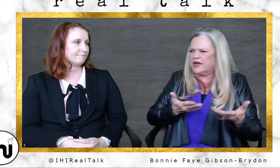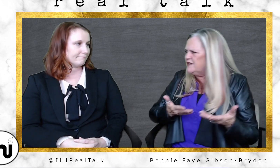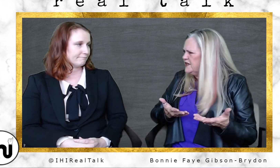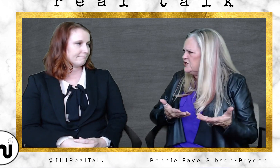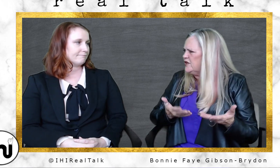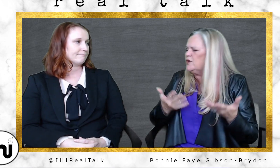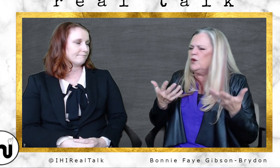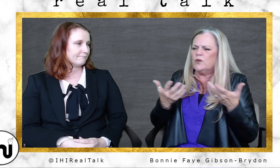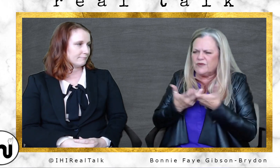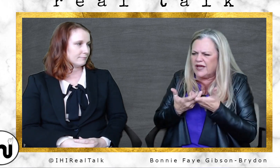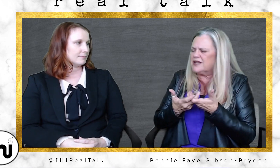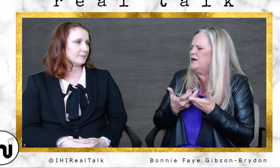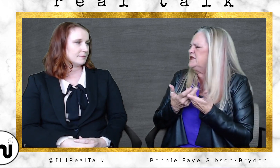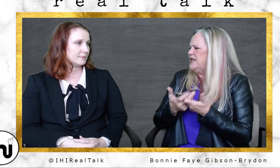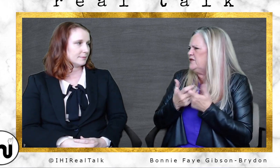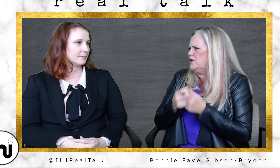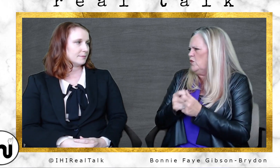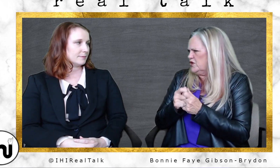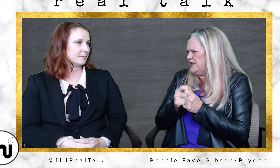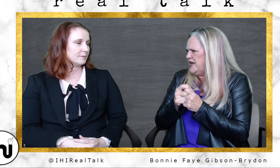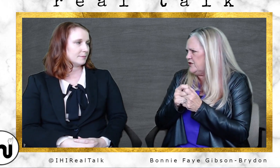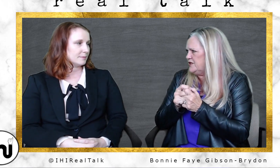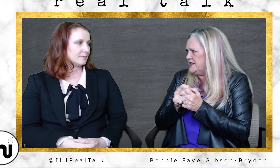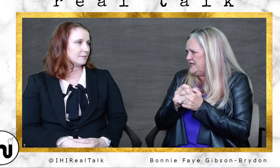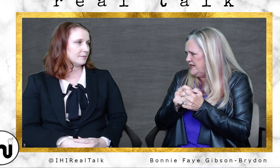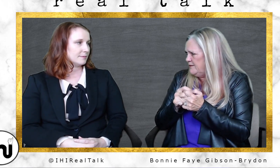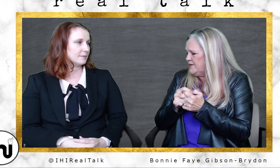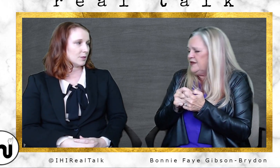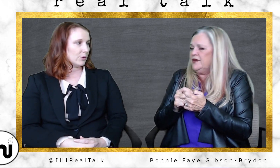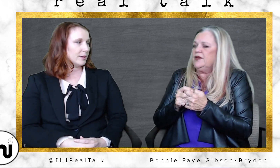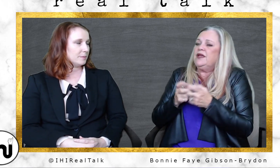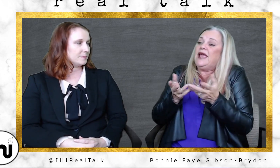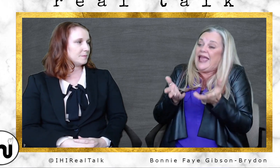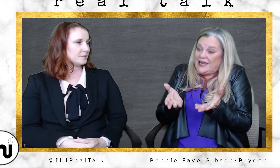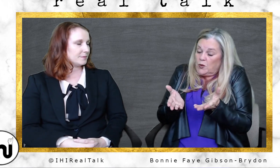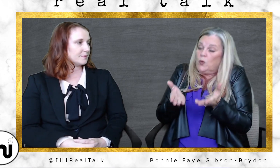each other. We've got to come together and work together as a team. And when we